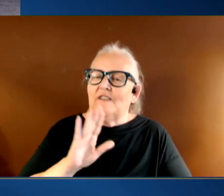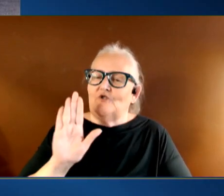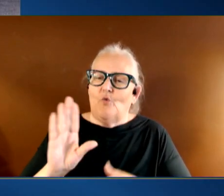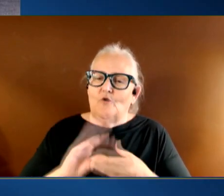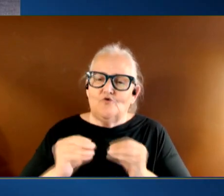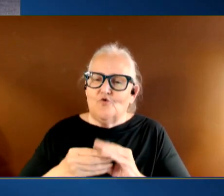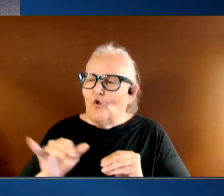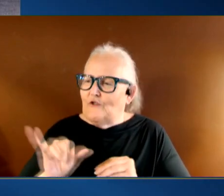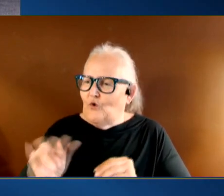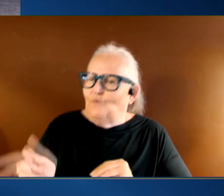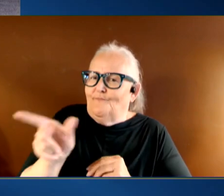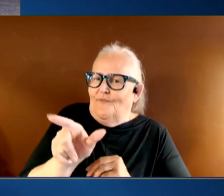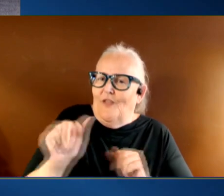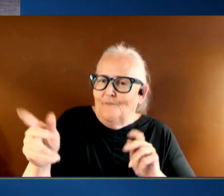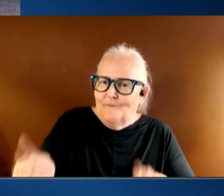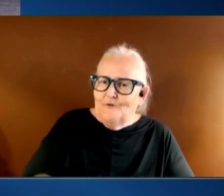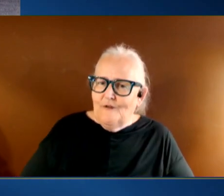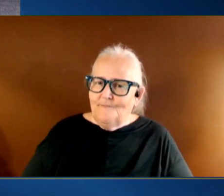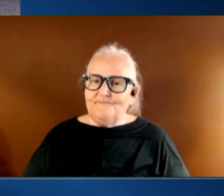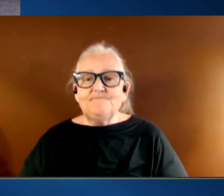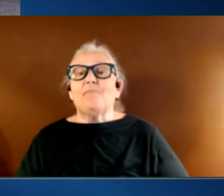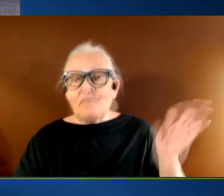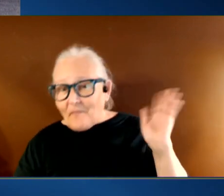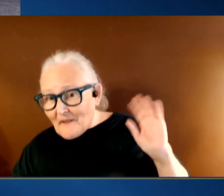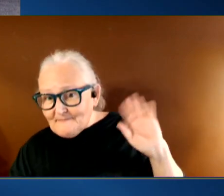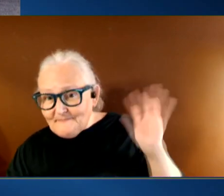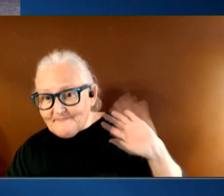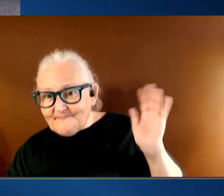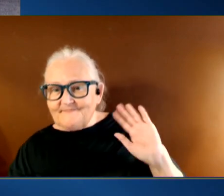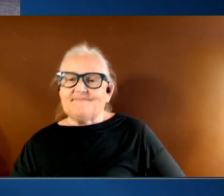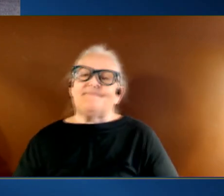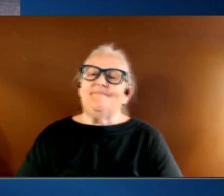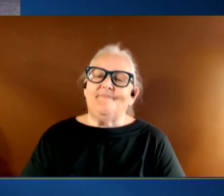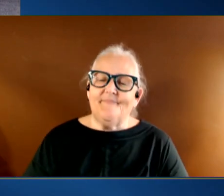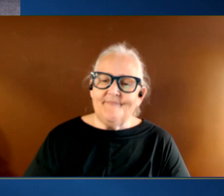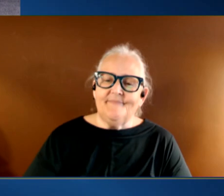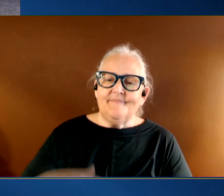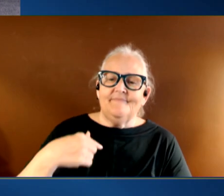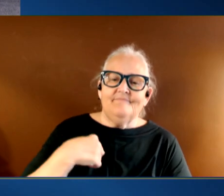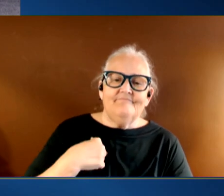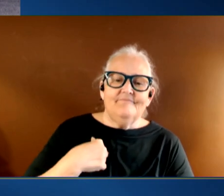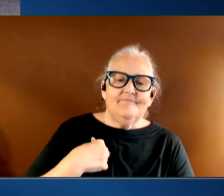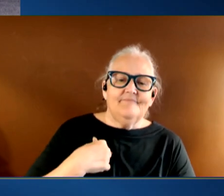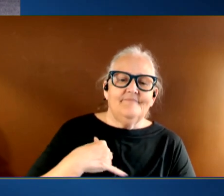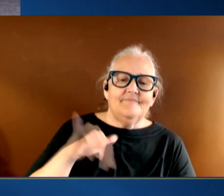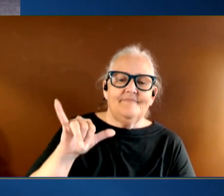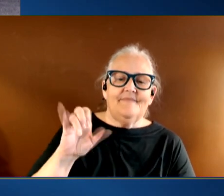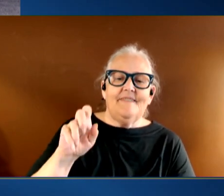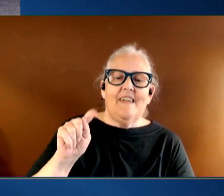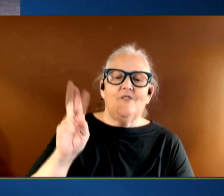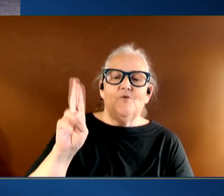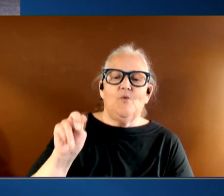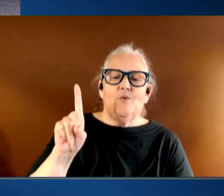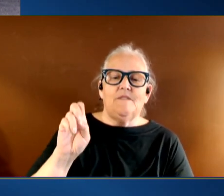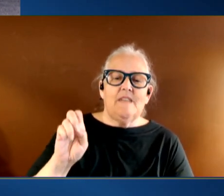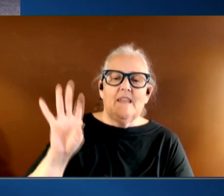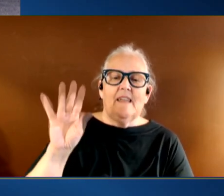Yetunde Felix-Ukwu: Hi everyone. My name is Yetunde Felix-Ukwu. I was born with sickle cell,